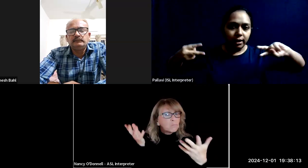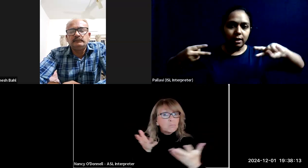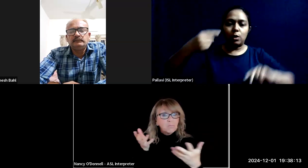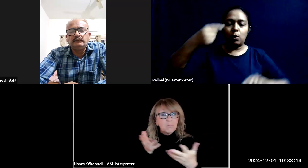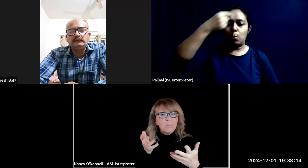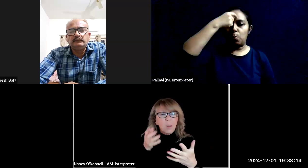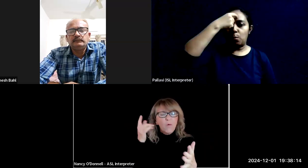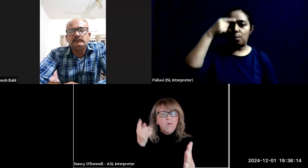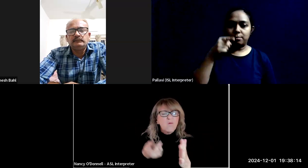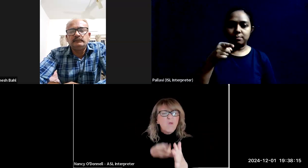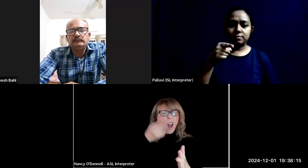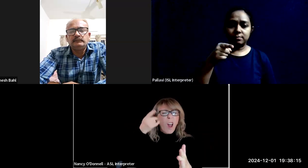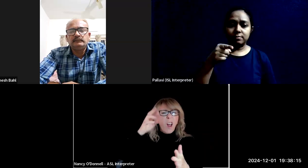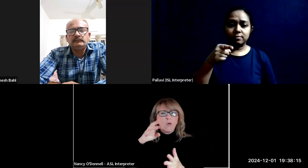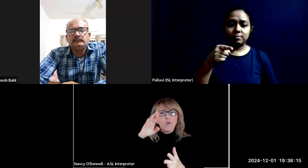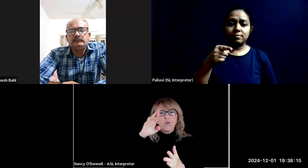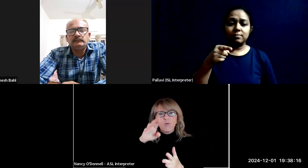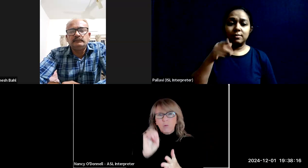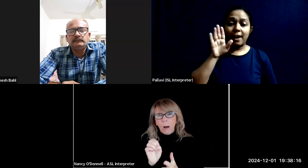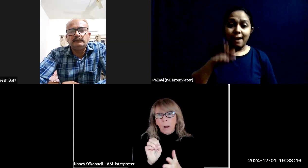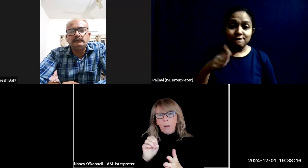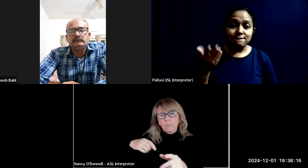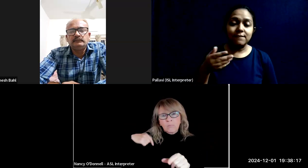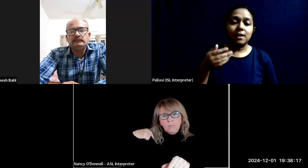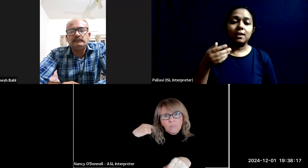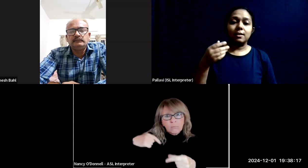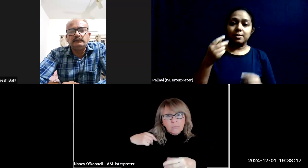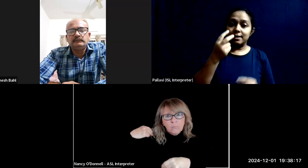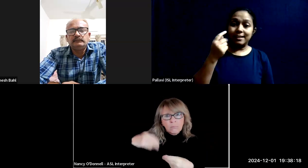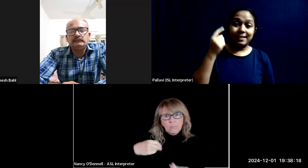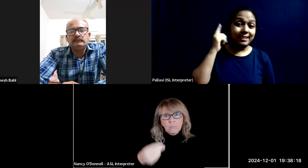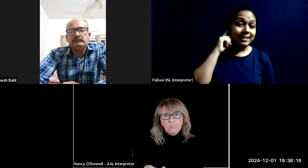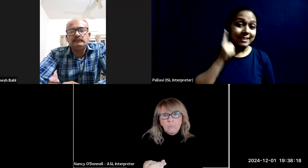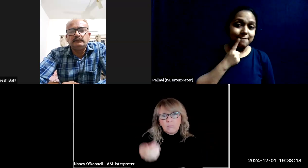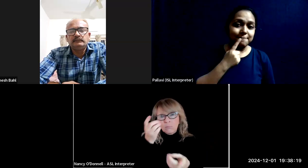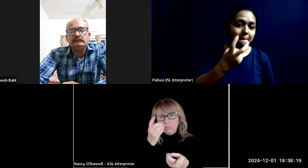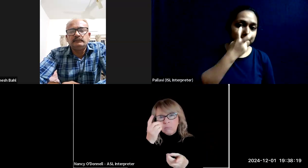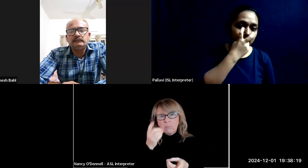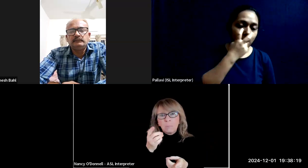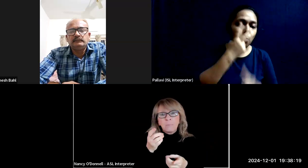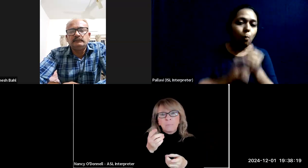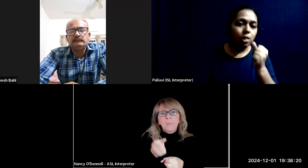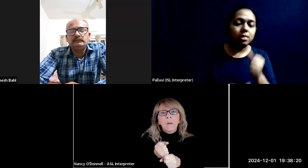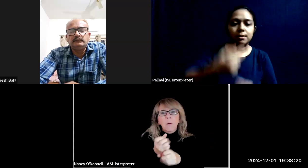which is the most common genetic cause of combined deafness and blindness.